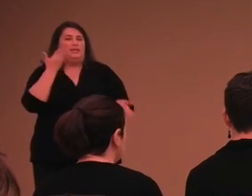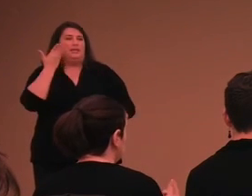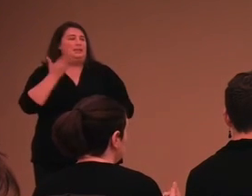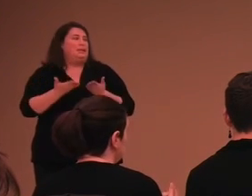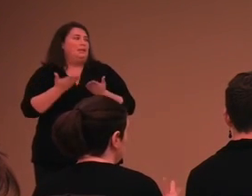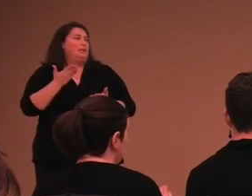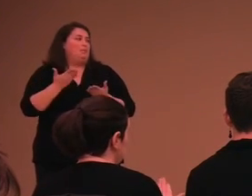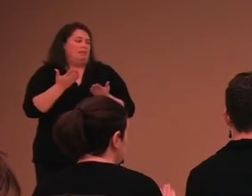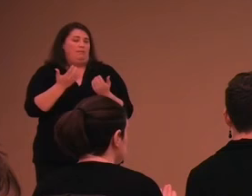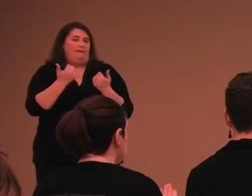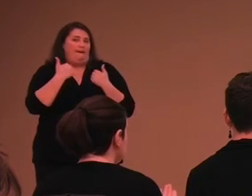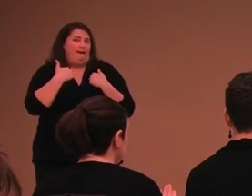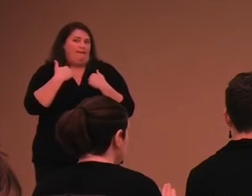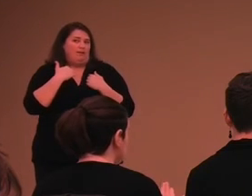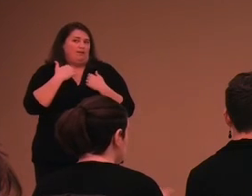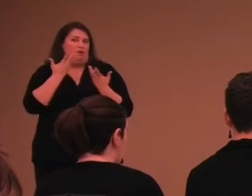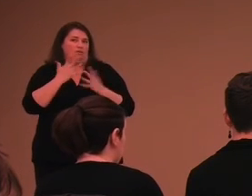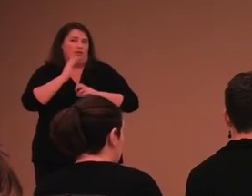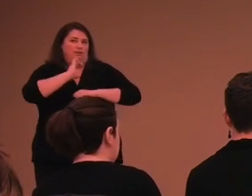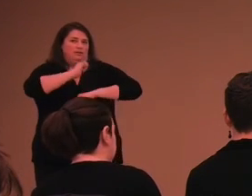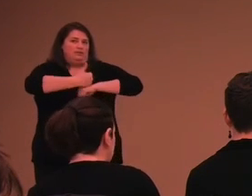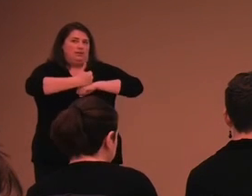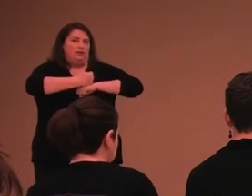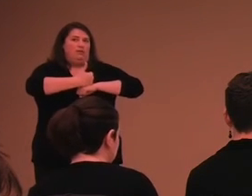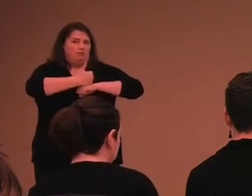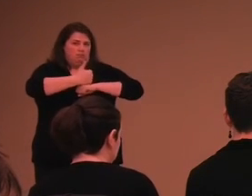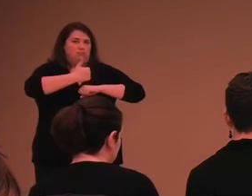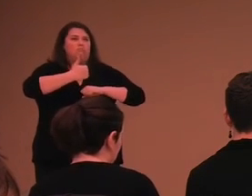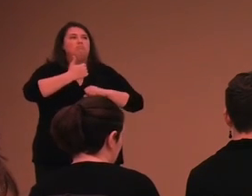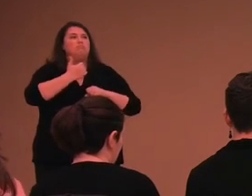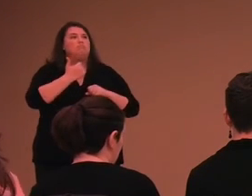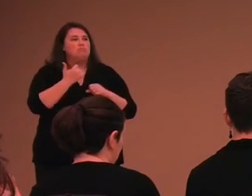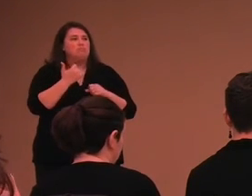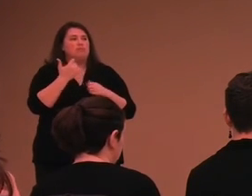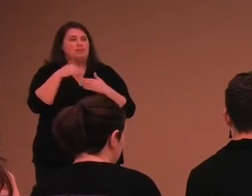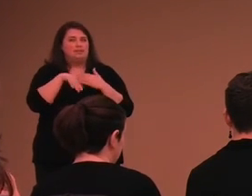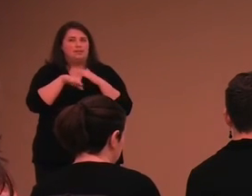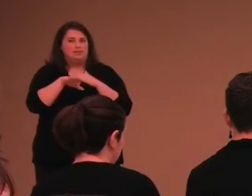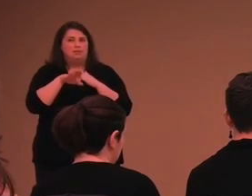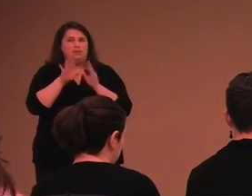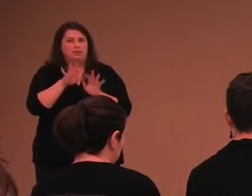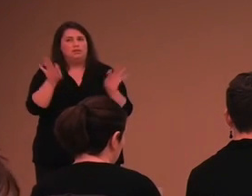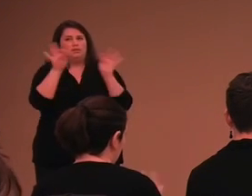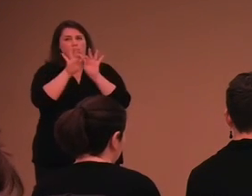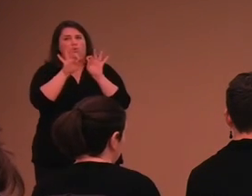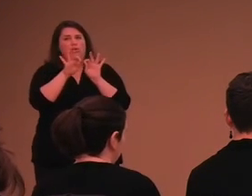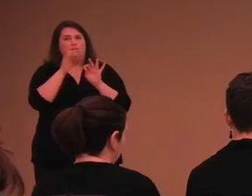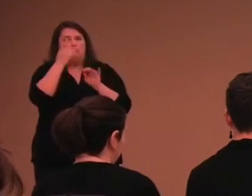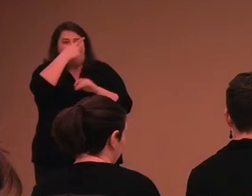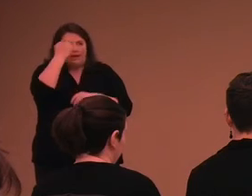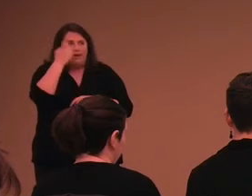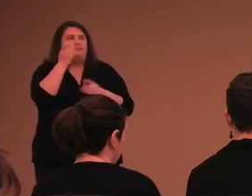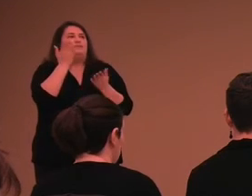Have it built into changing things frequently that accessibility matters so when they start to get that information